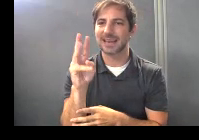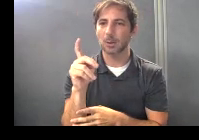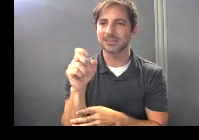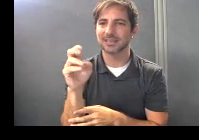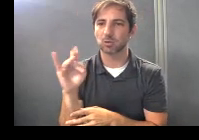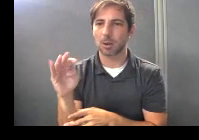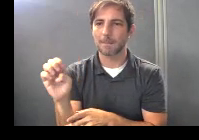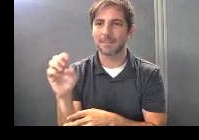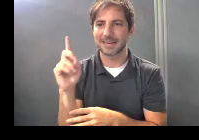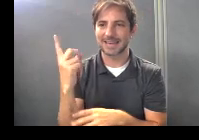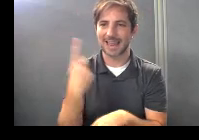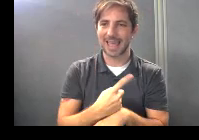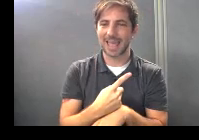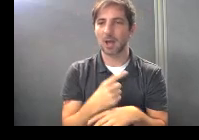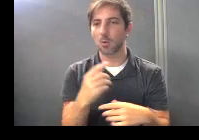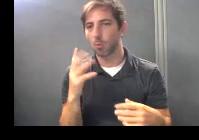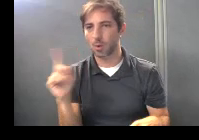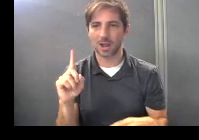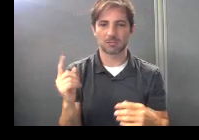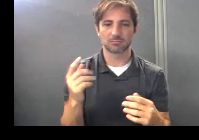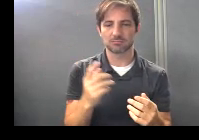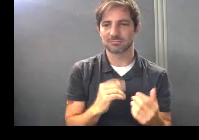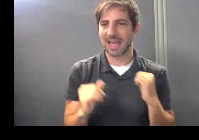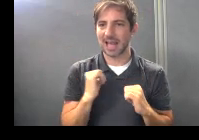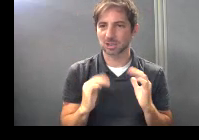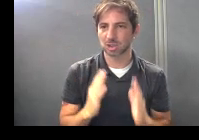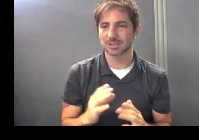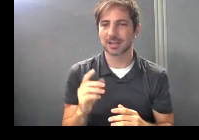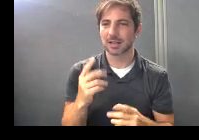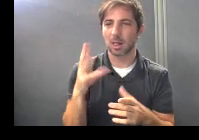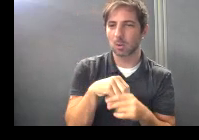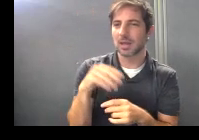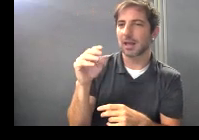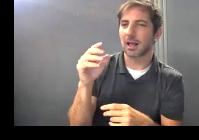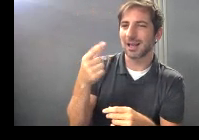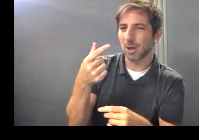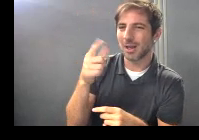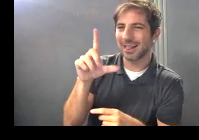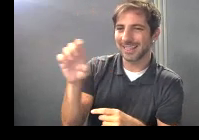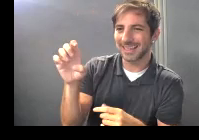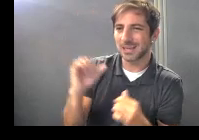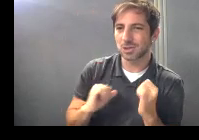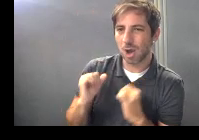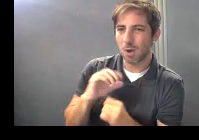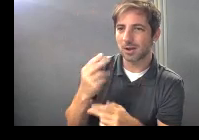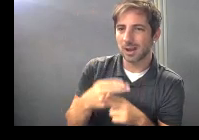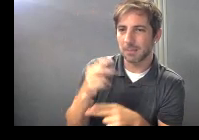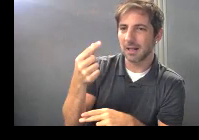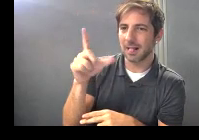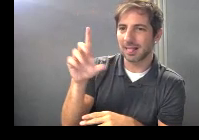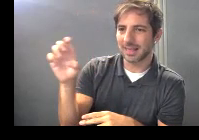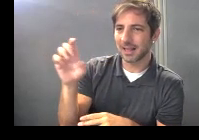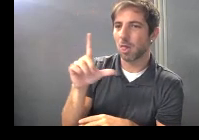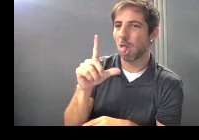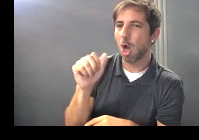OF ACTORS, INCLUDING LAUREN POTTER FROM THE SHOW "GLEE" TALK ABOUT WHETHER THE NEEDS ARE